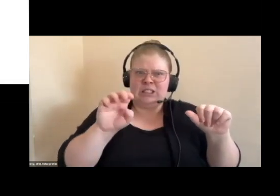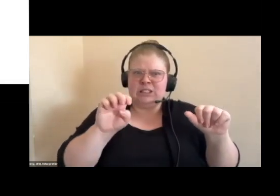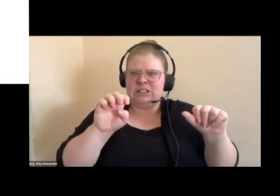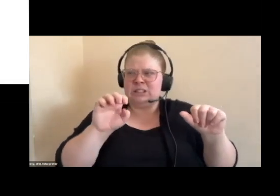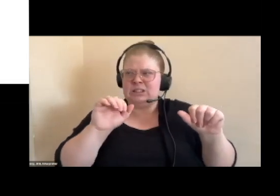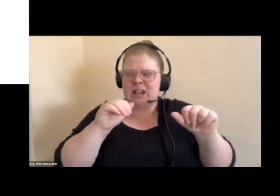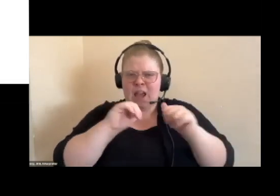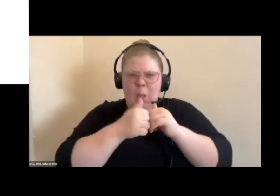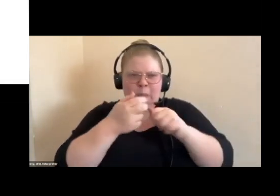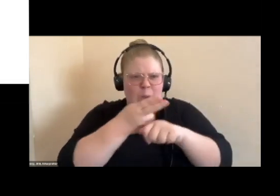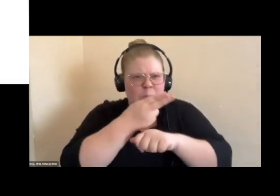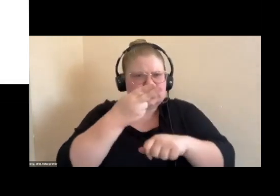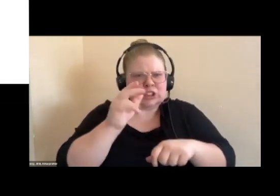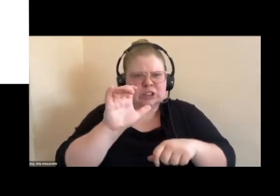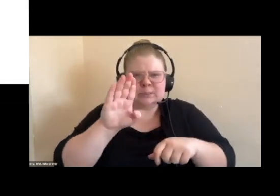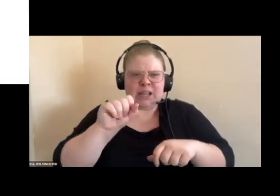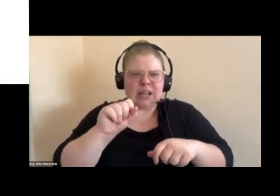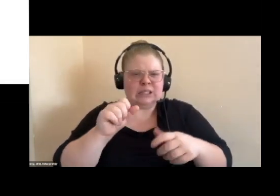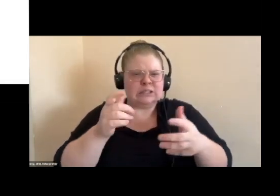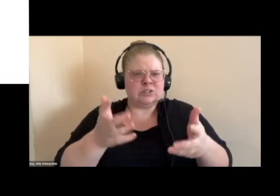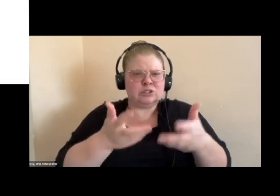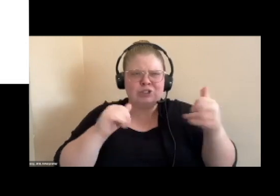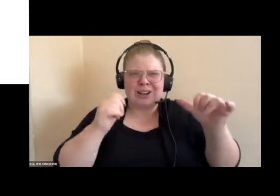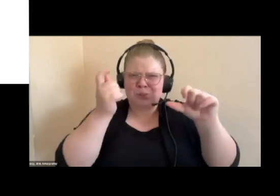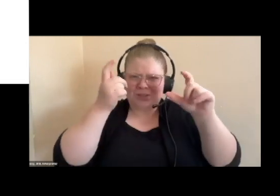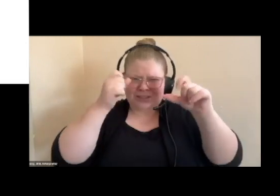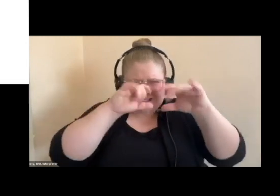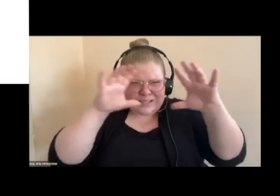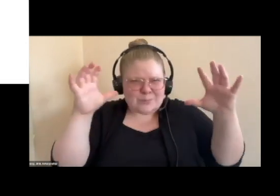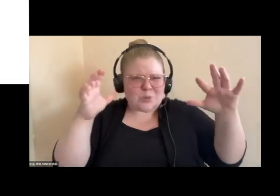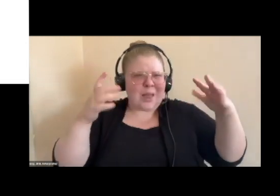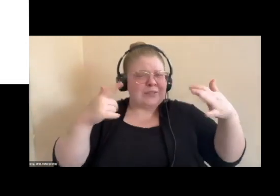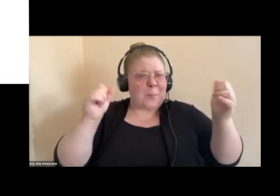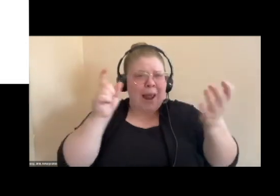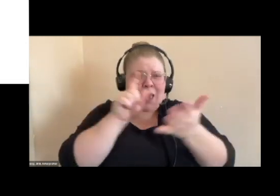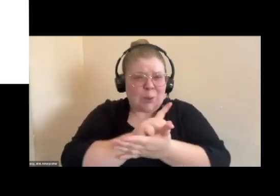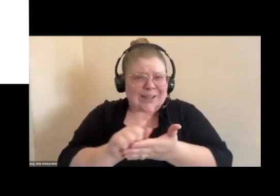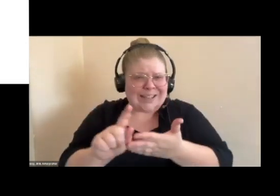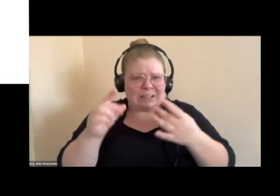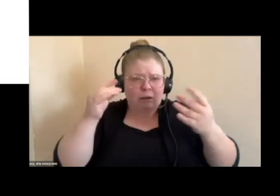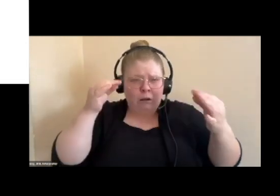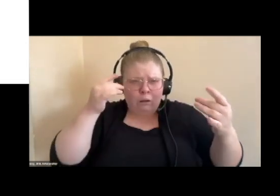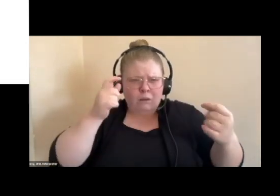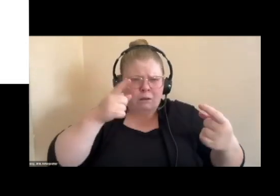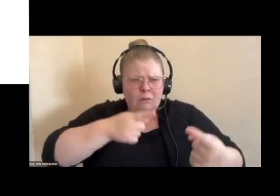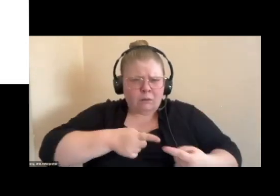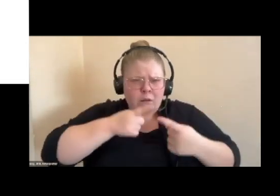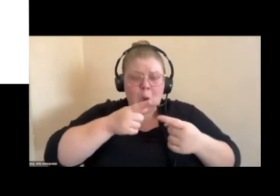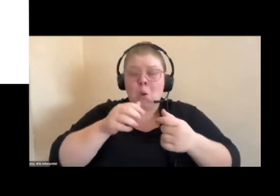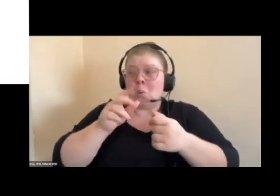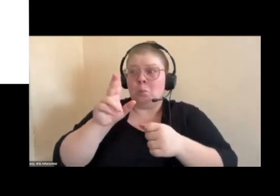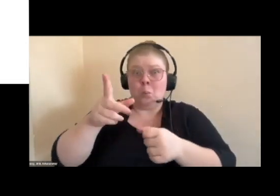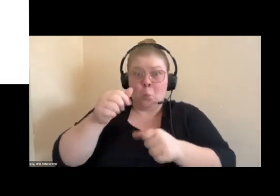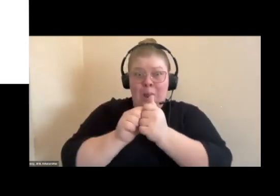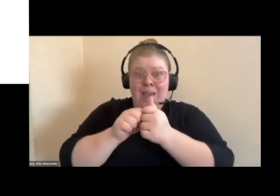conceptualize that for a number of weeks. With our lived experience experts,